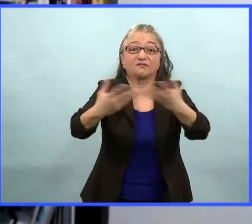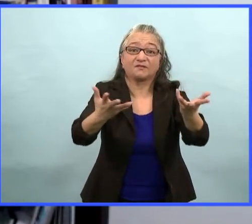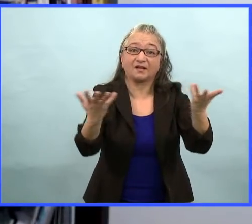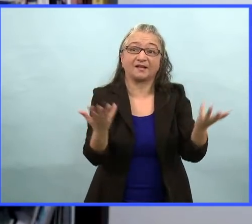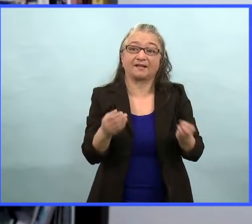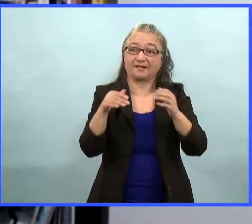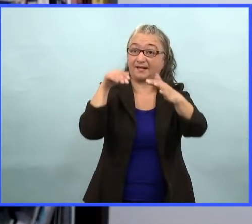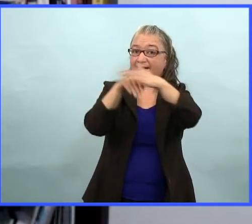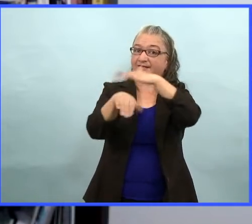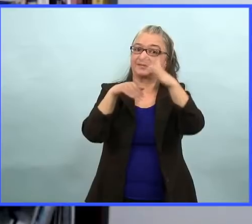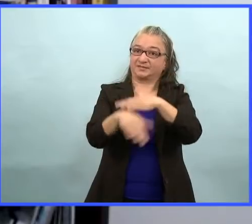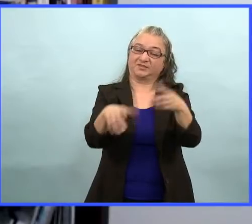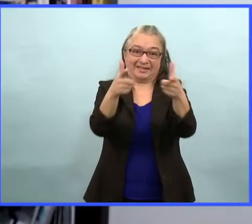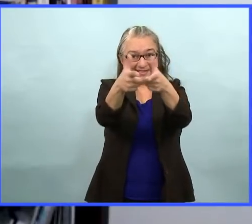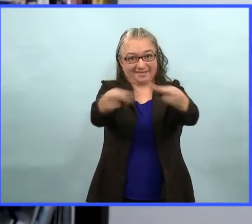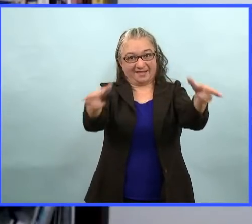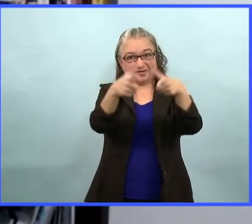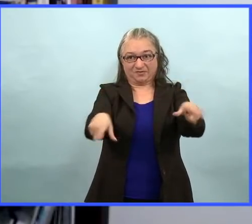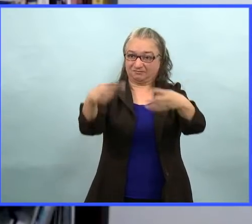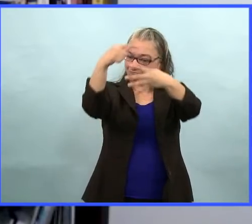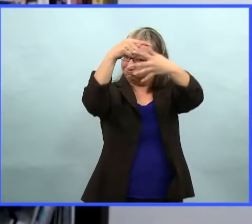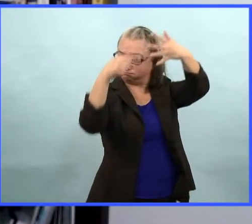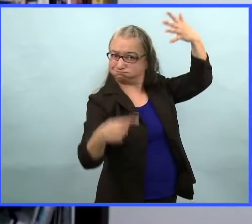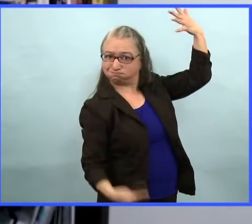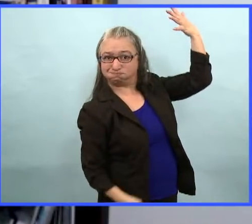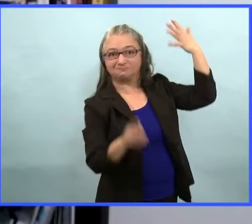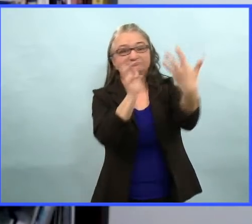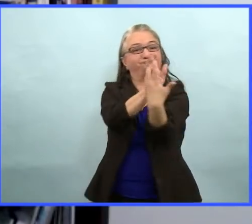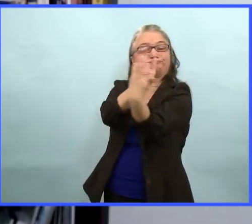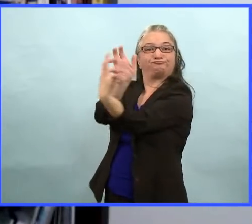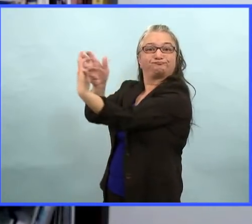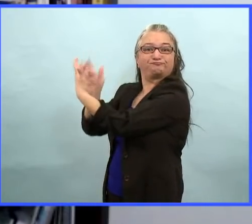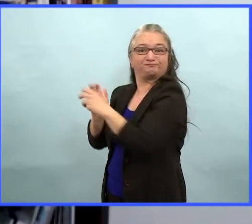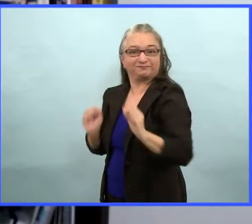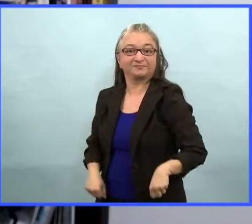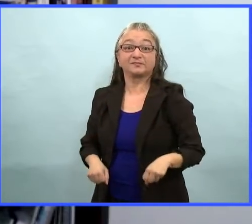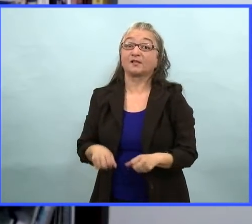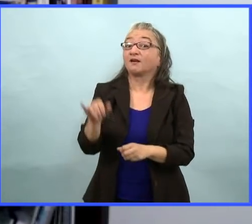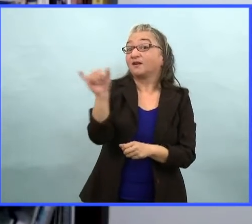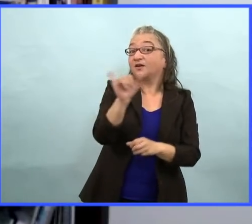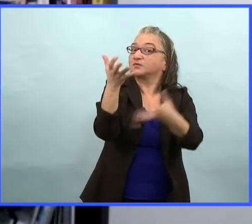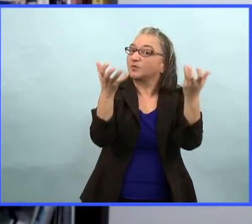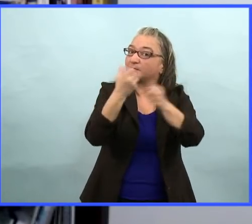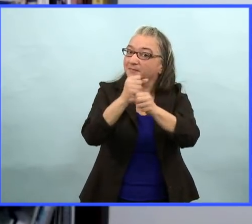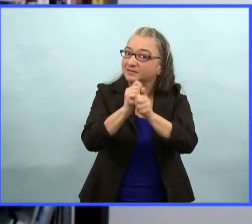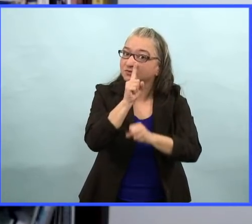and community groups to run clinics specifically for their members we've partnered with several